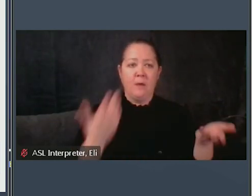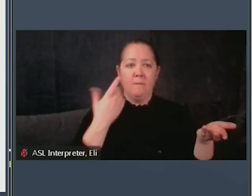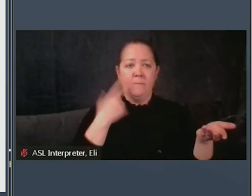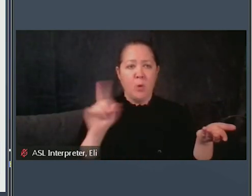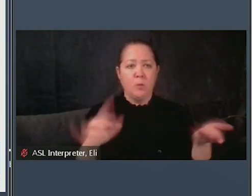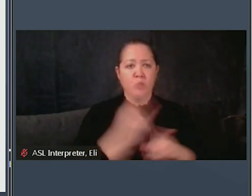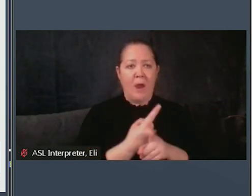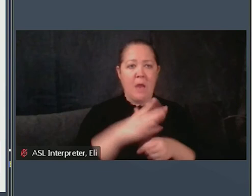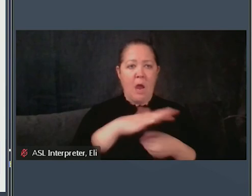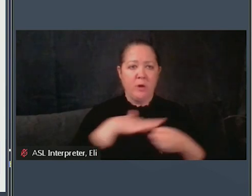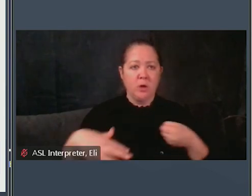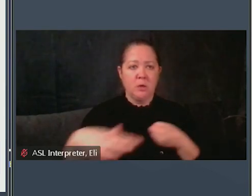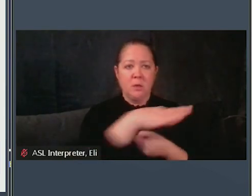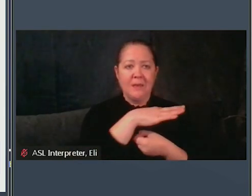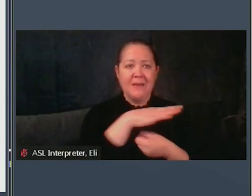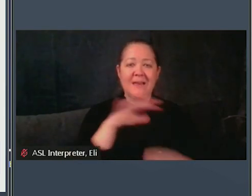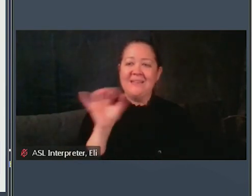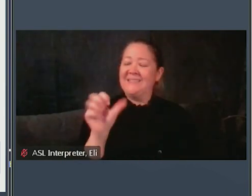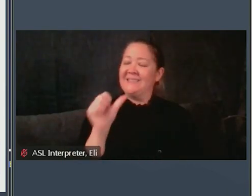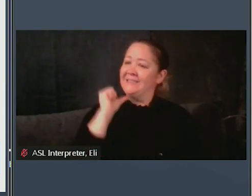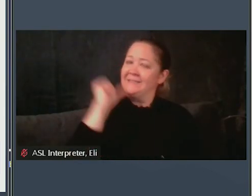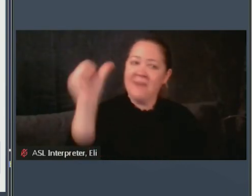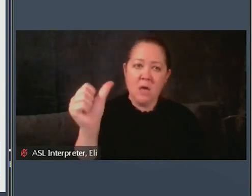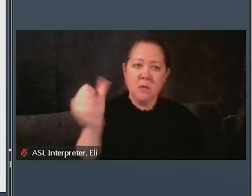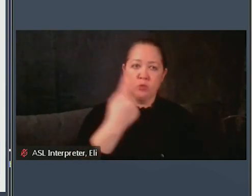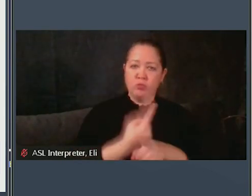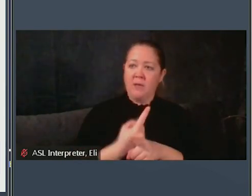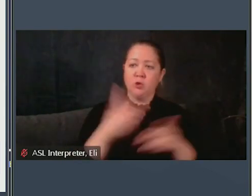not right to provide for the needs of the less fortunate